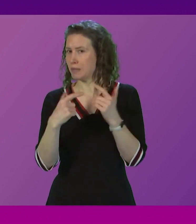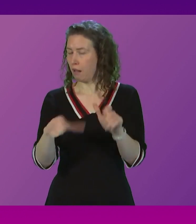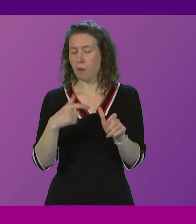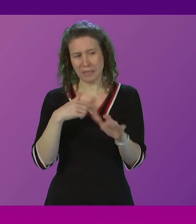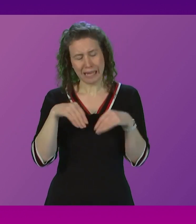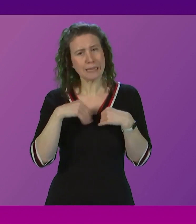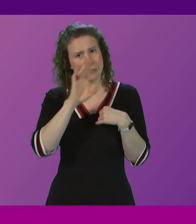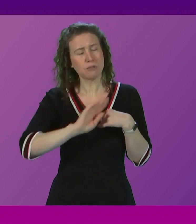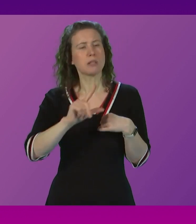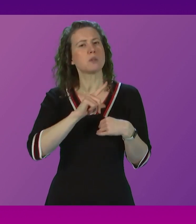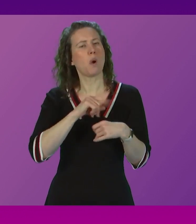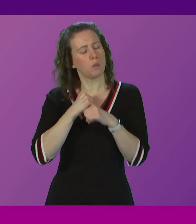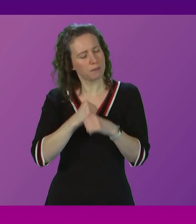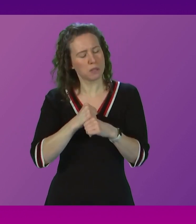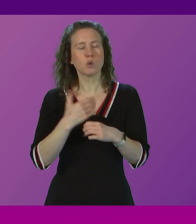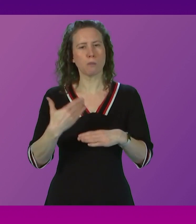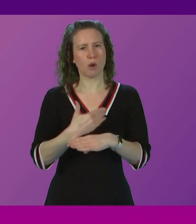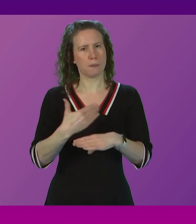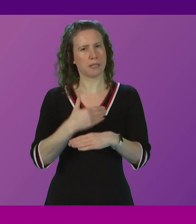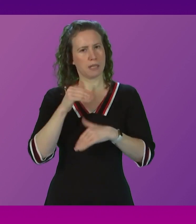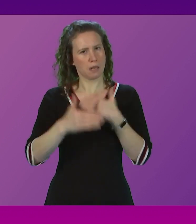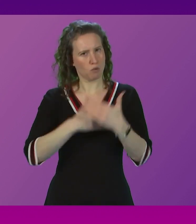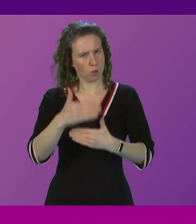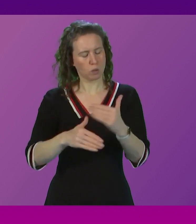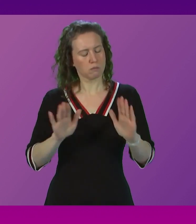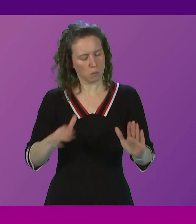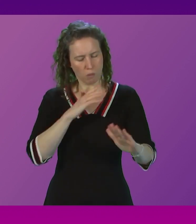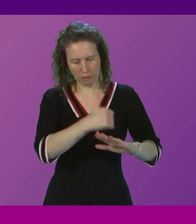which is why we have committed to a pragmatic approach to implementation and are taking action